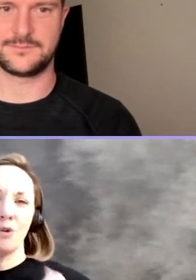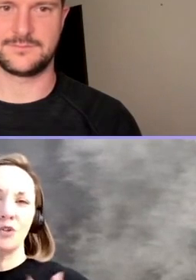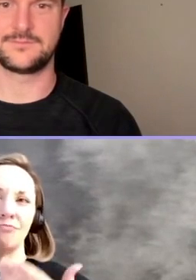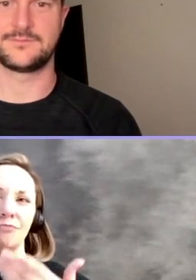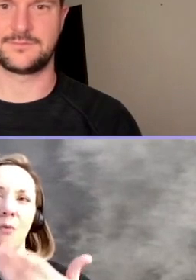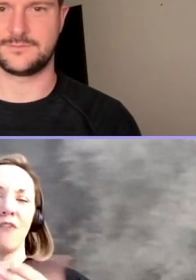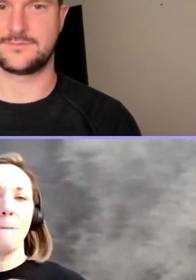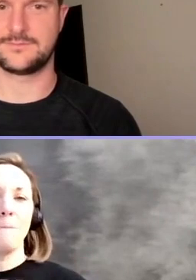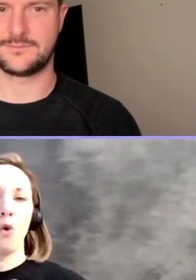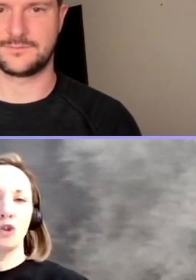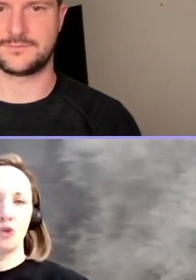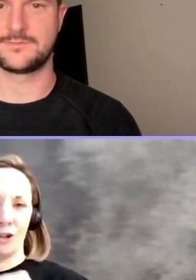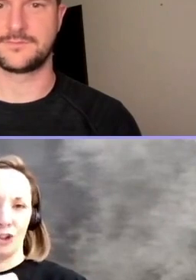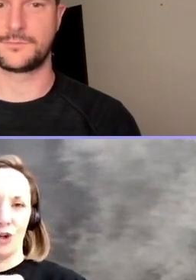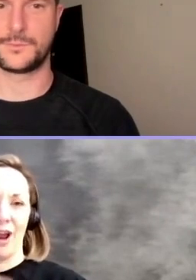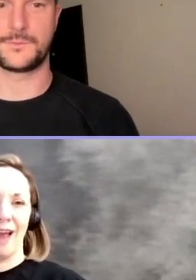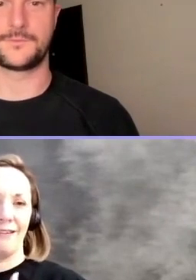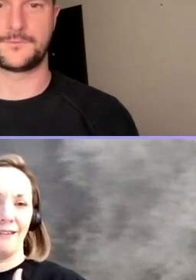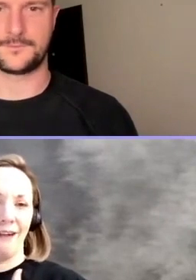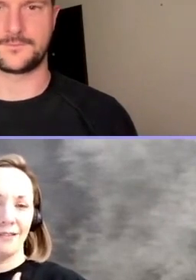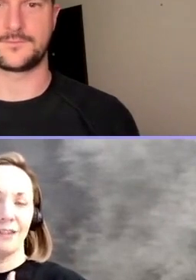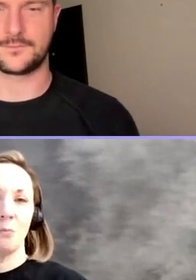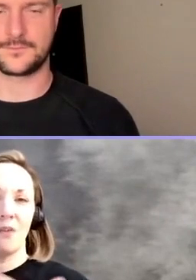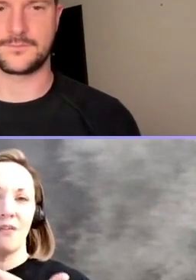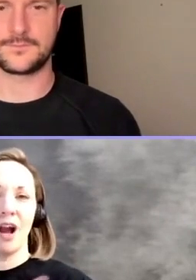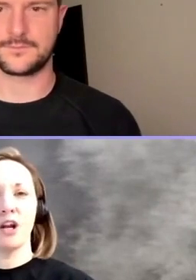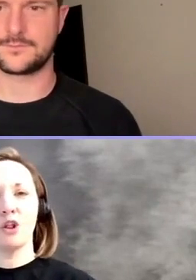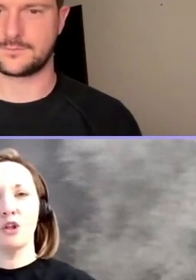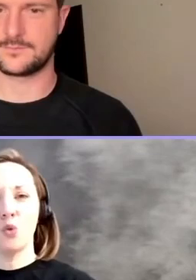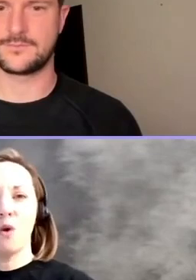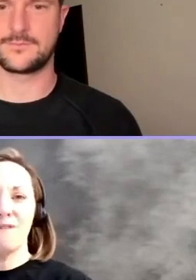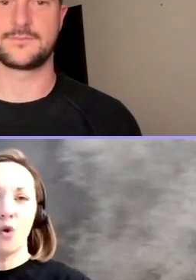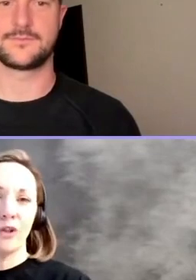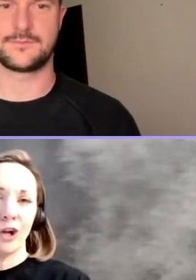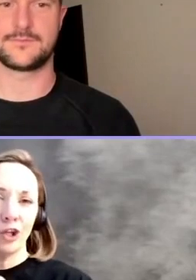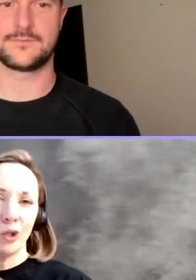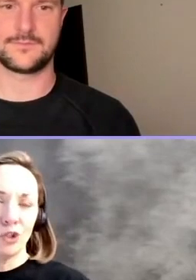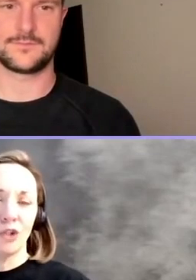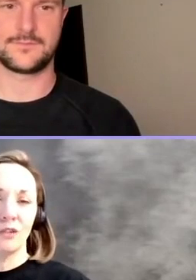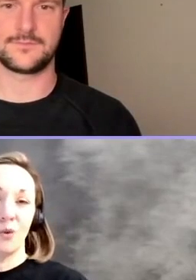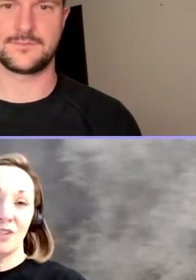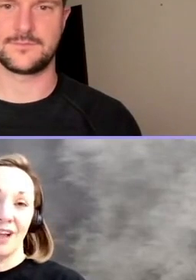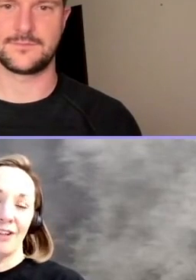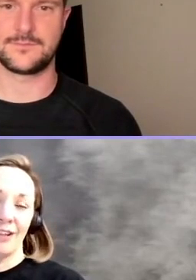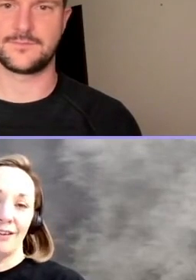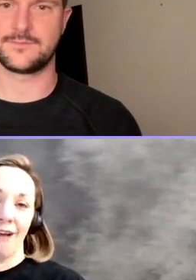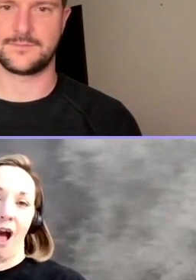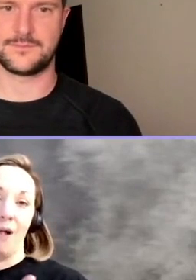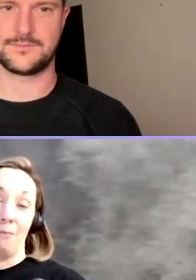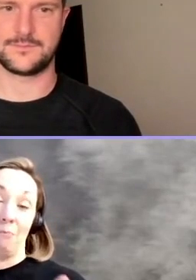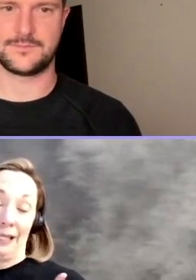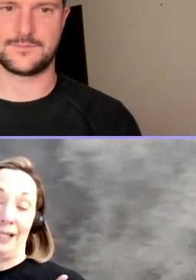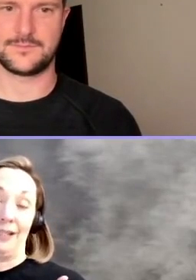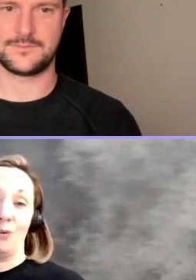animations on the board would not be played. This is important for those people that